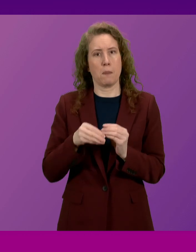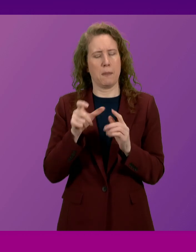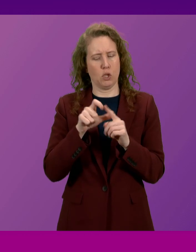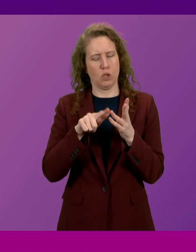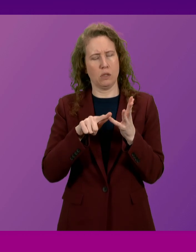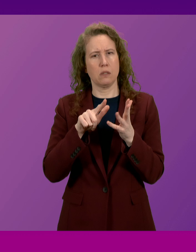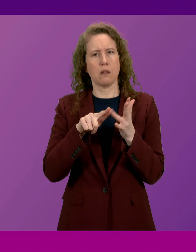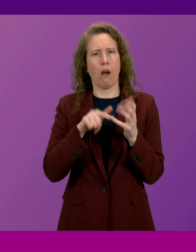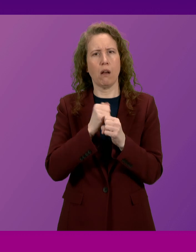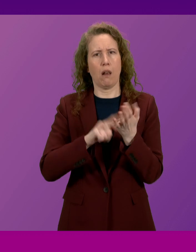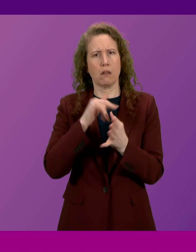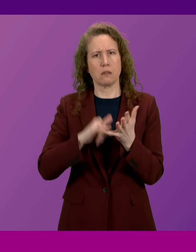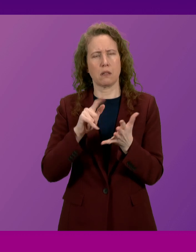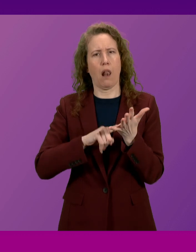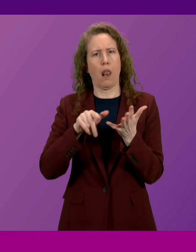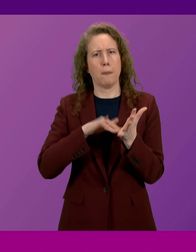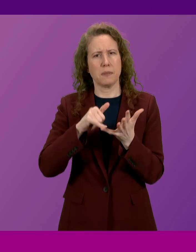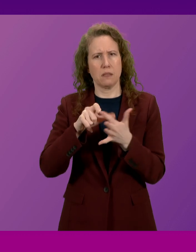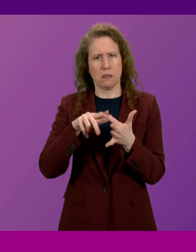I have been in contact with many of the campaigners who want fairer ways